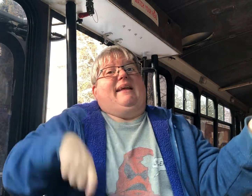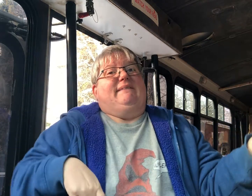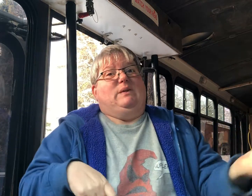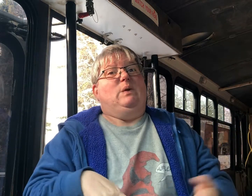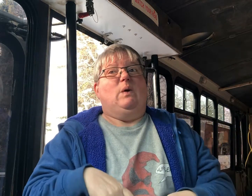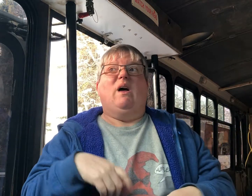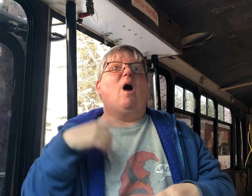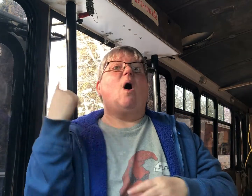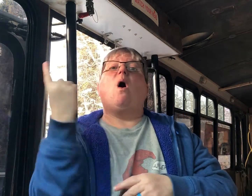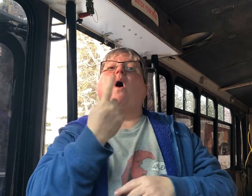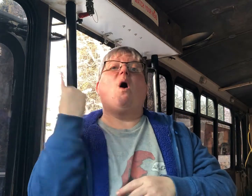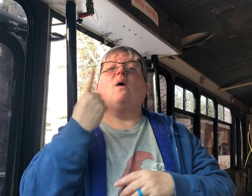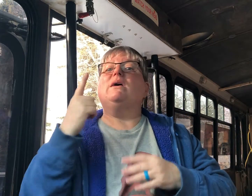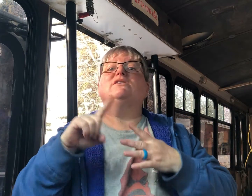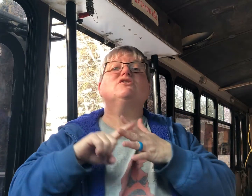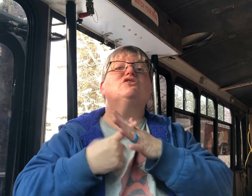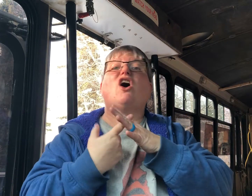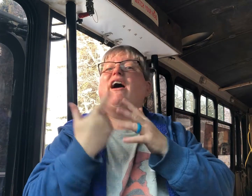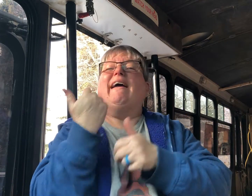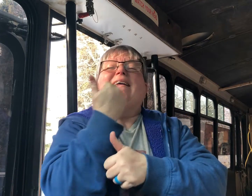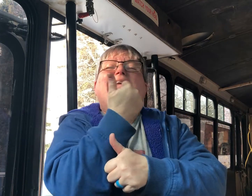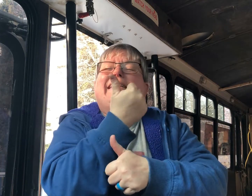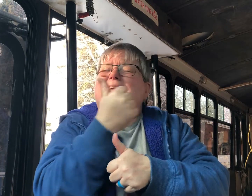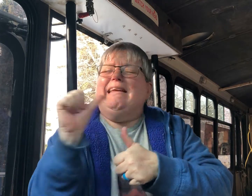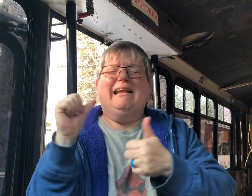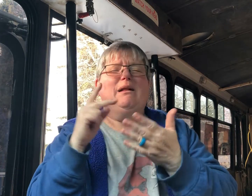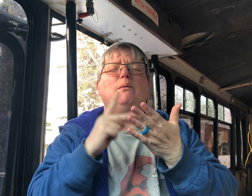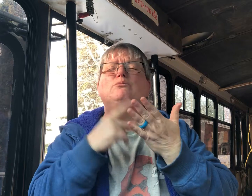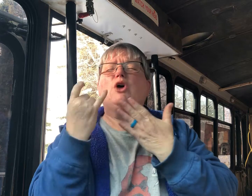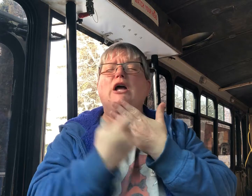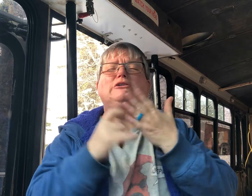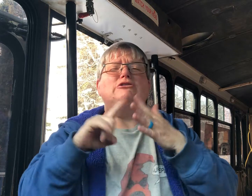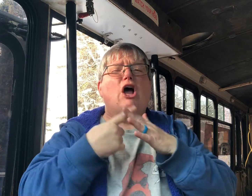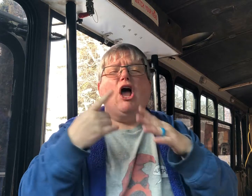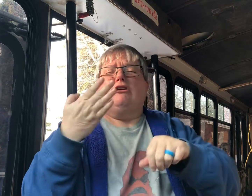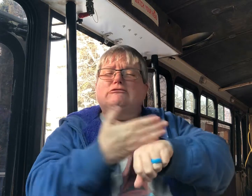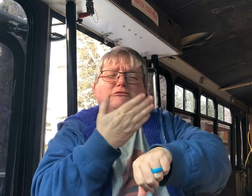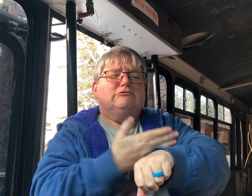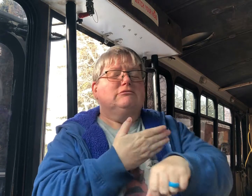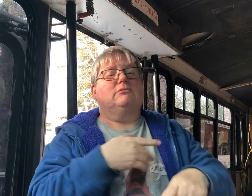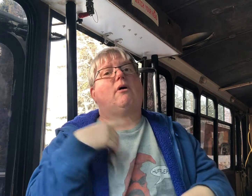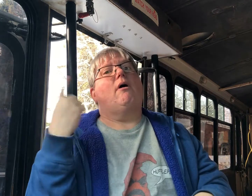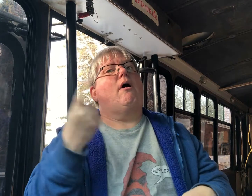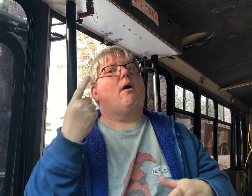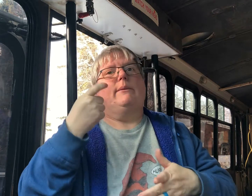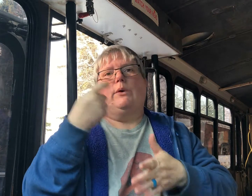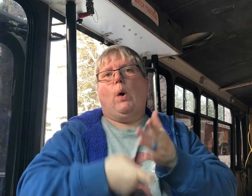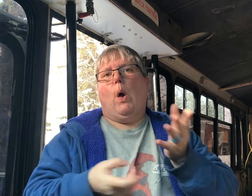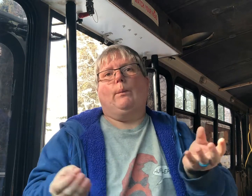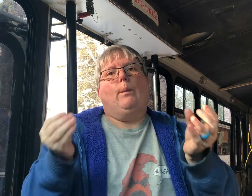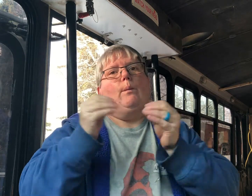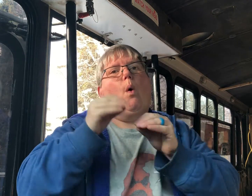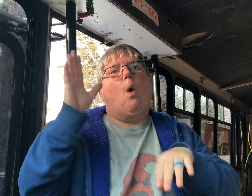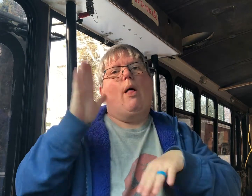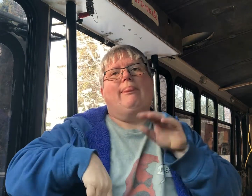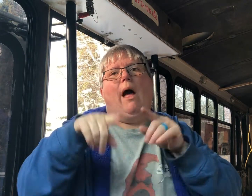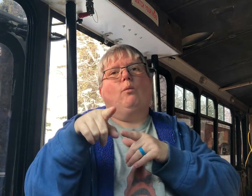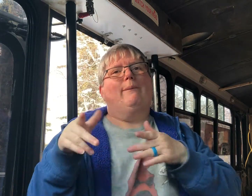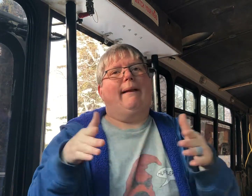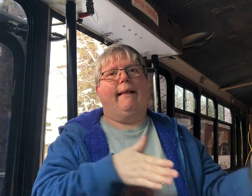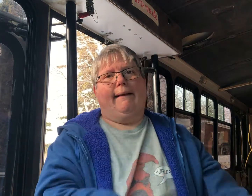And you have to. You always, any, any project you start, it always is going to cost more than what you plan.